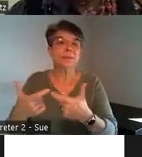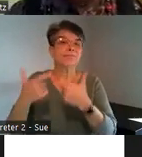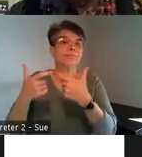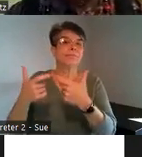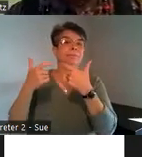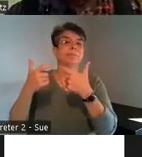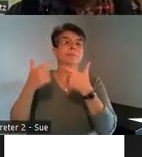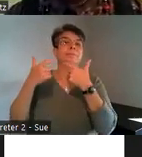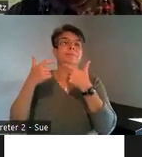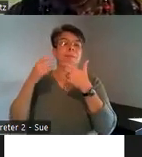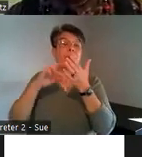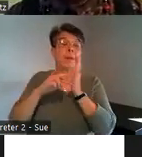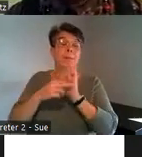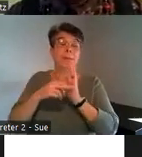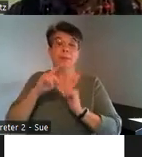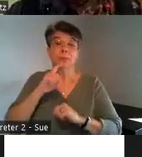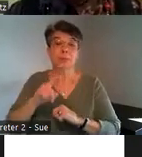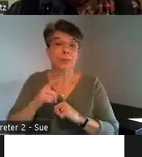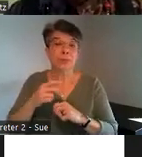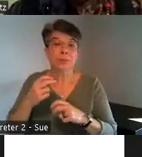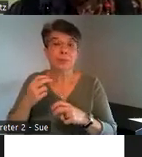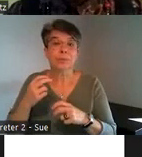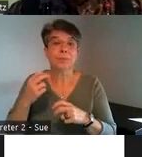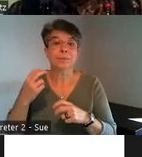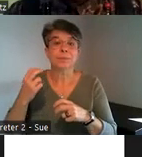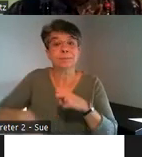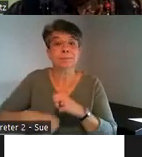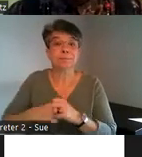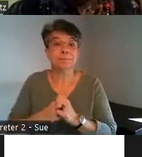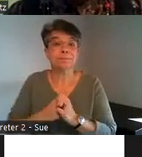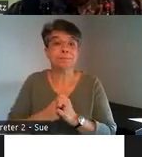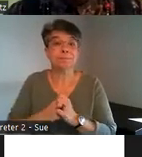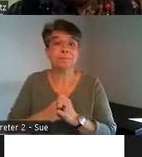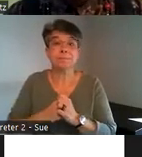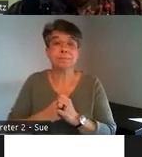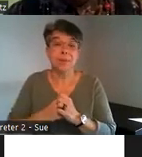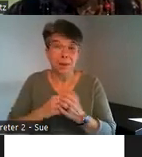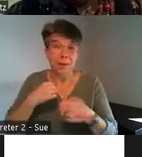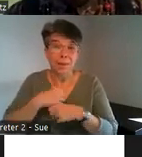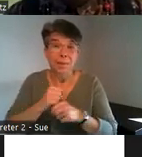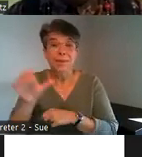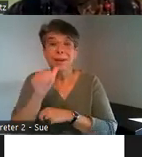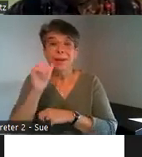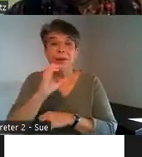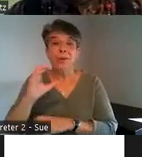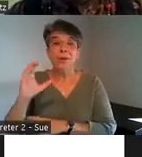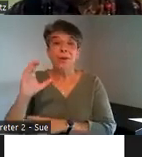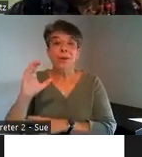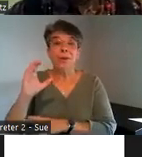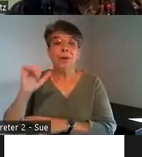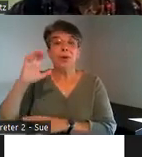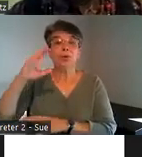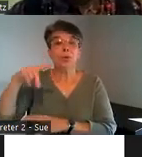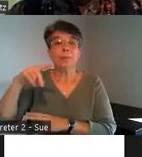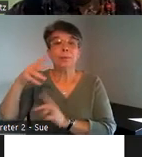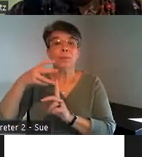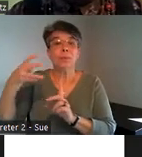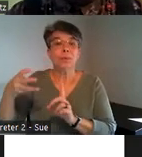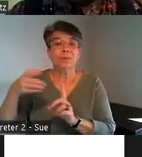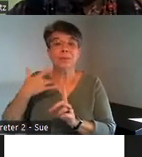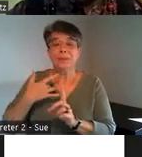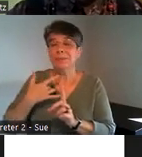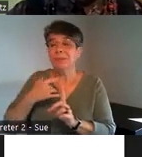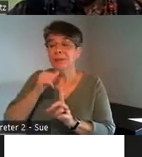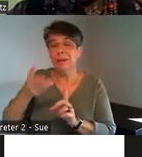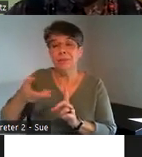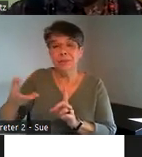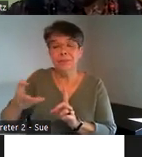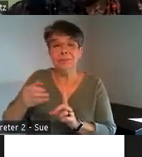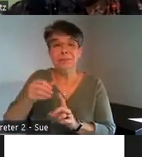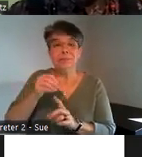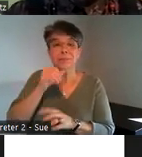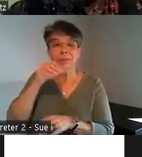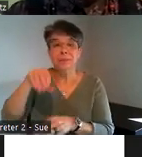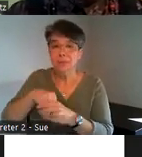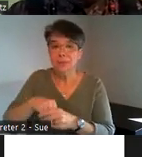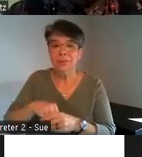making the Kingston [ __ ] weers feel incredibly uninvolved which is devastating um but yeah